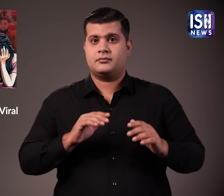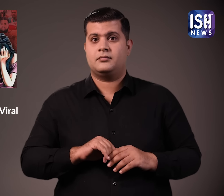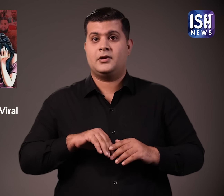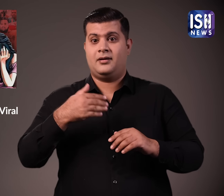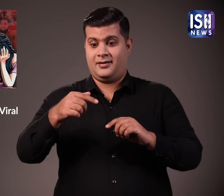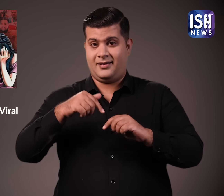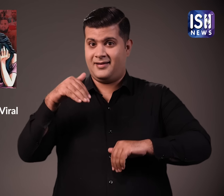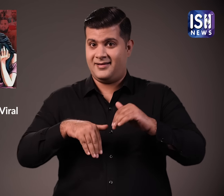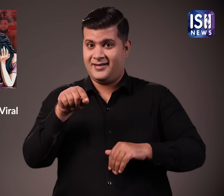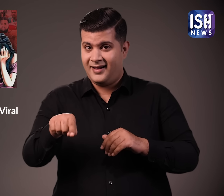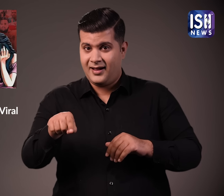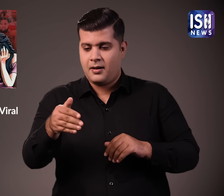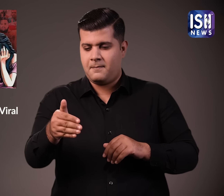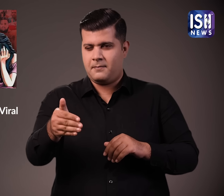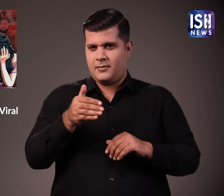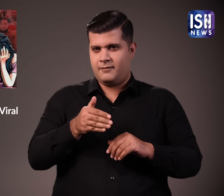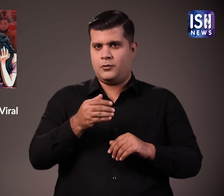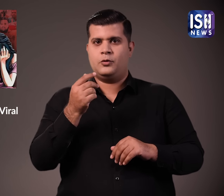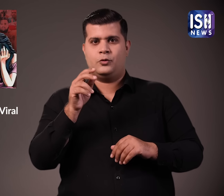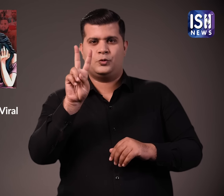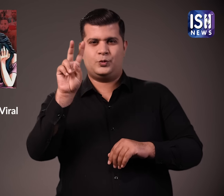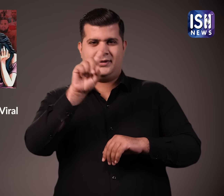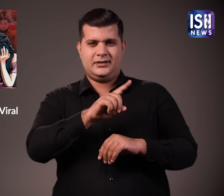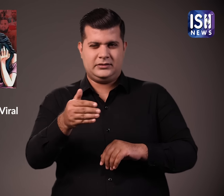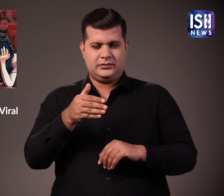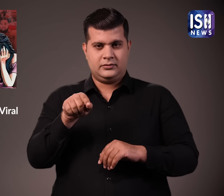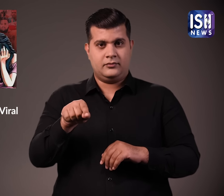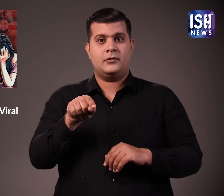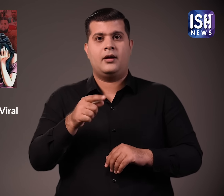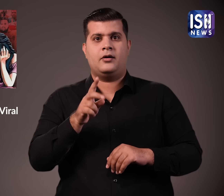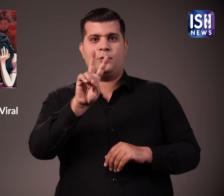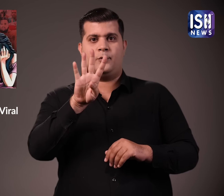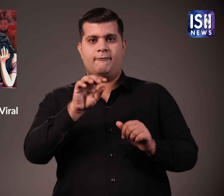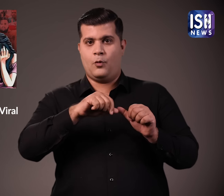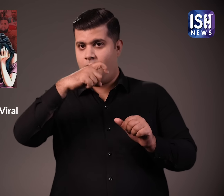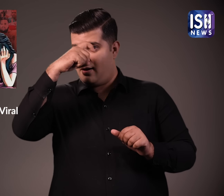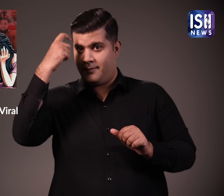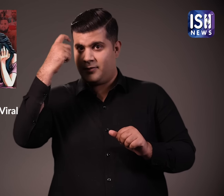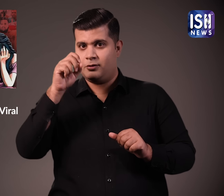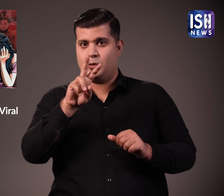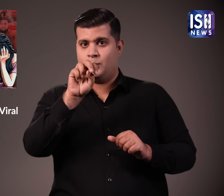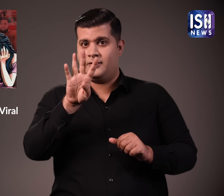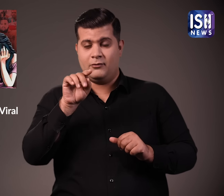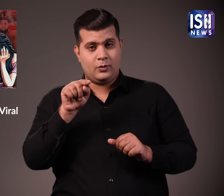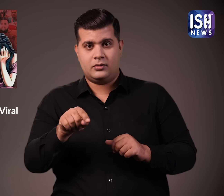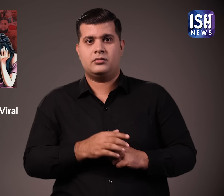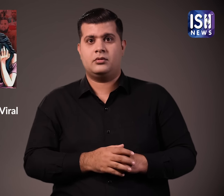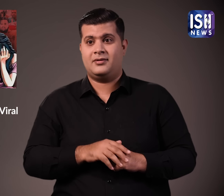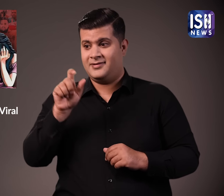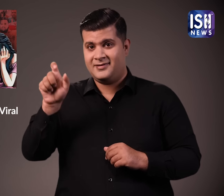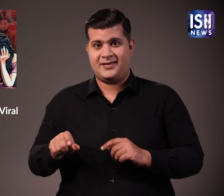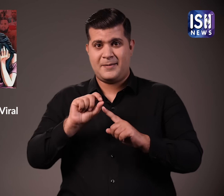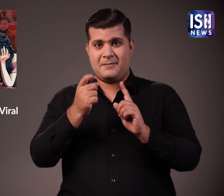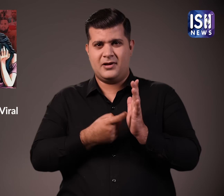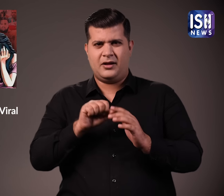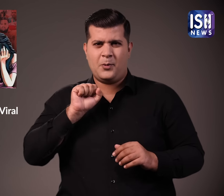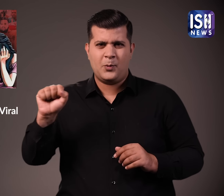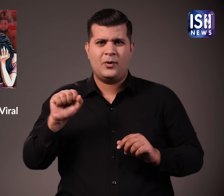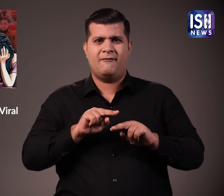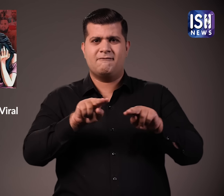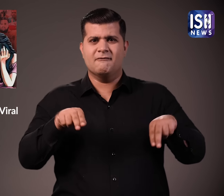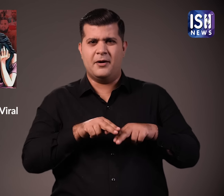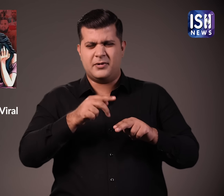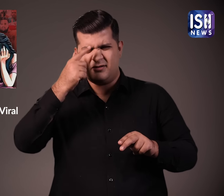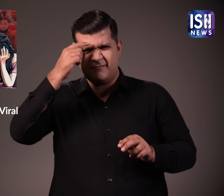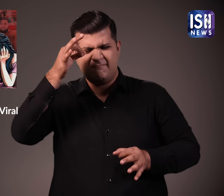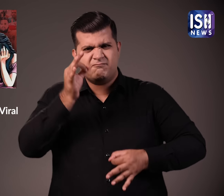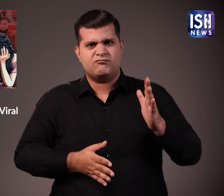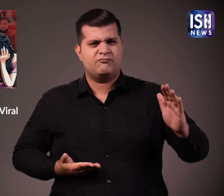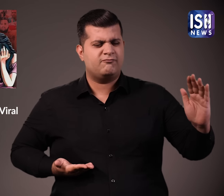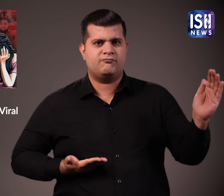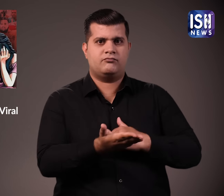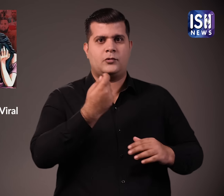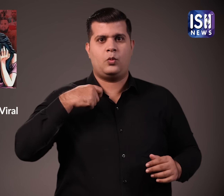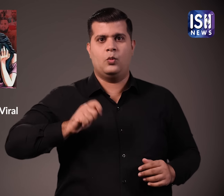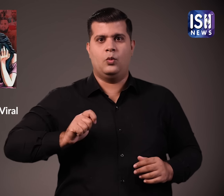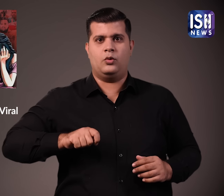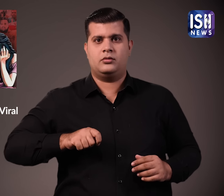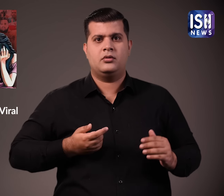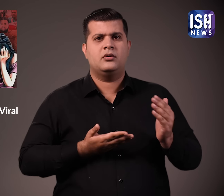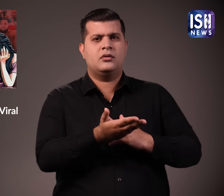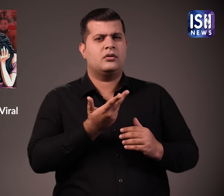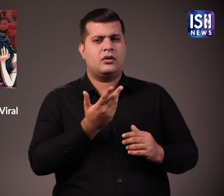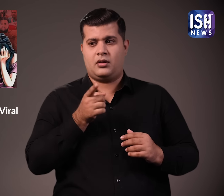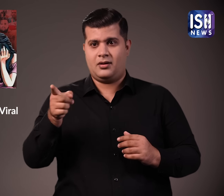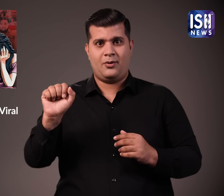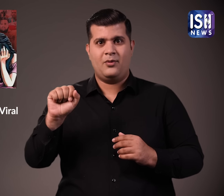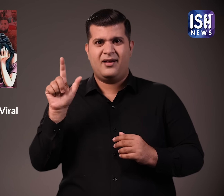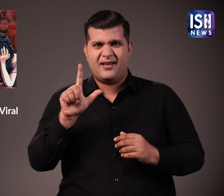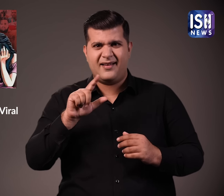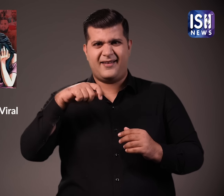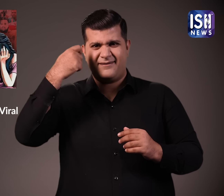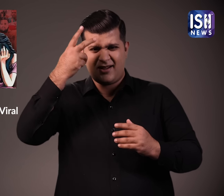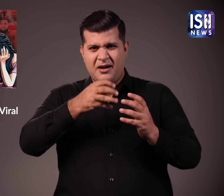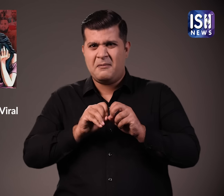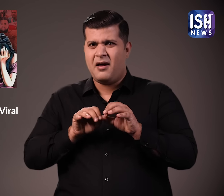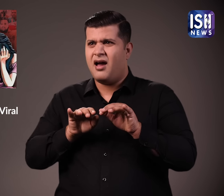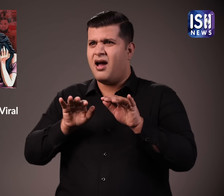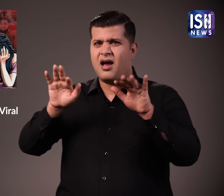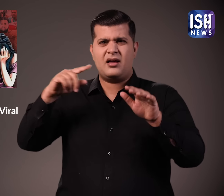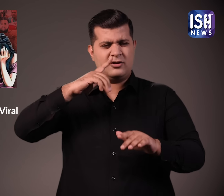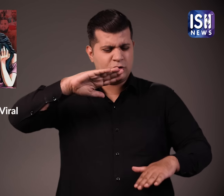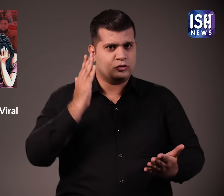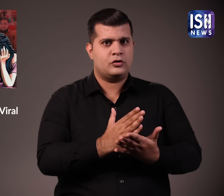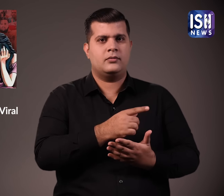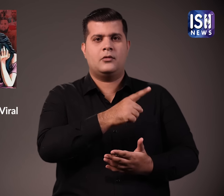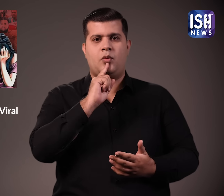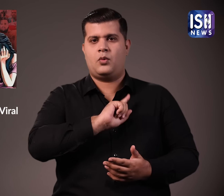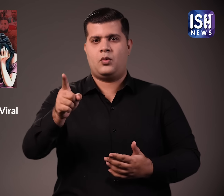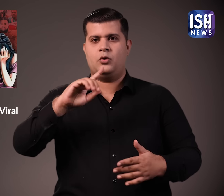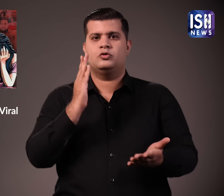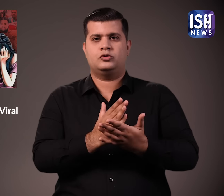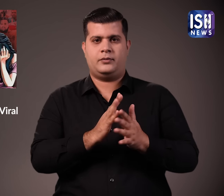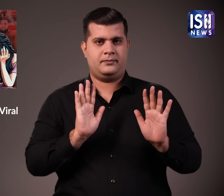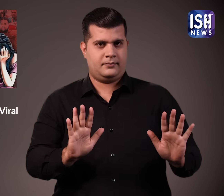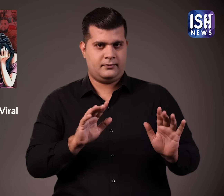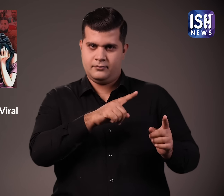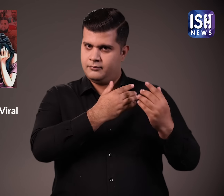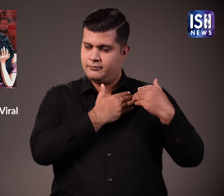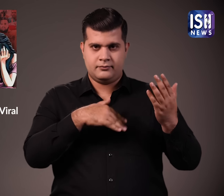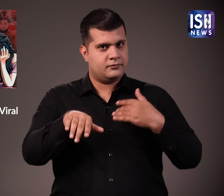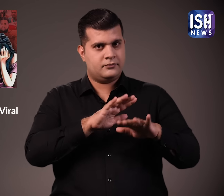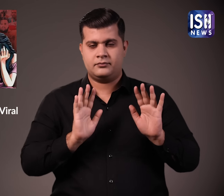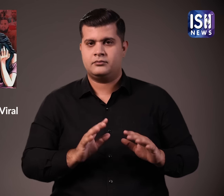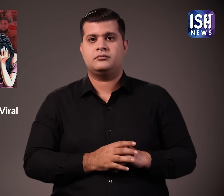Just 2 days before the polling, on 24th April 2024, Prajwal got a court order to stop circulating the videos.